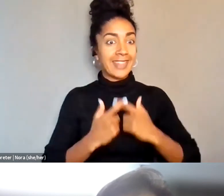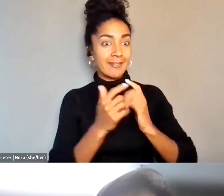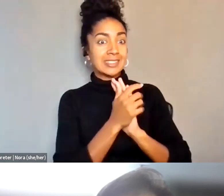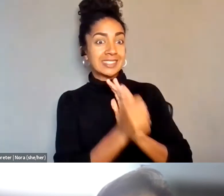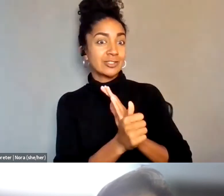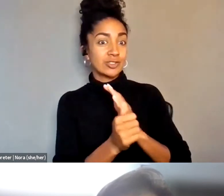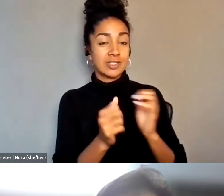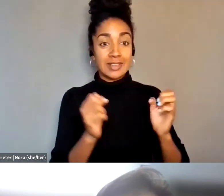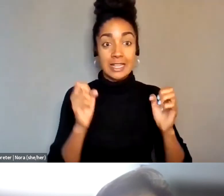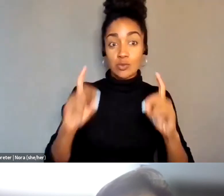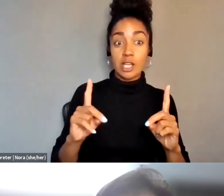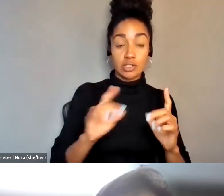I have received from Room to Read